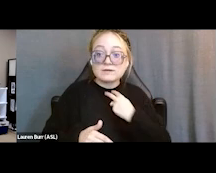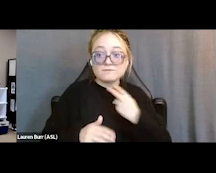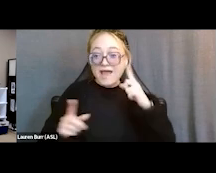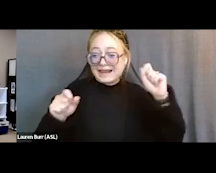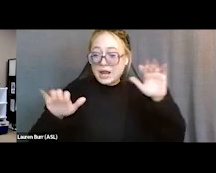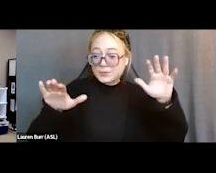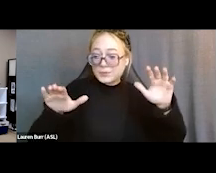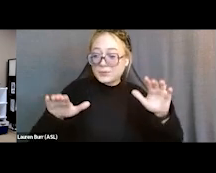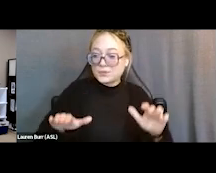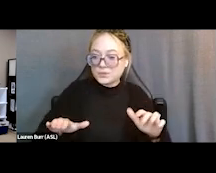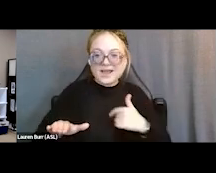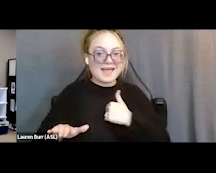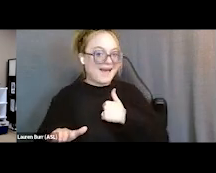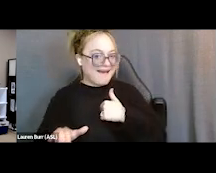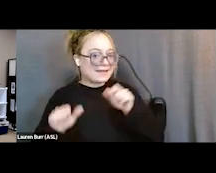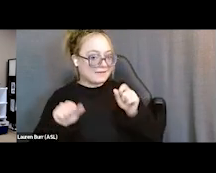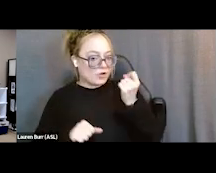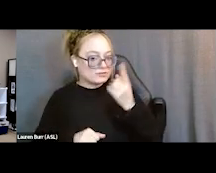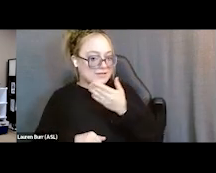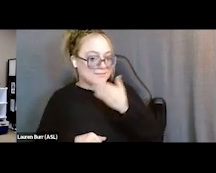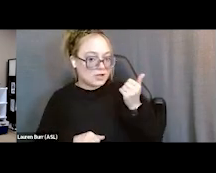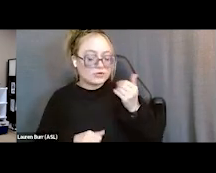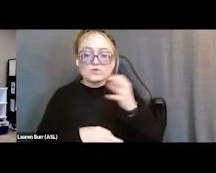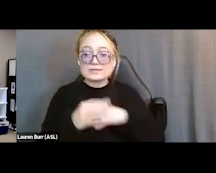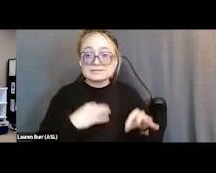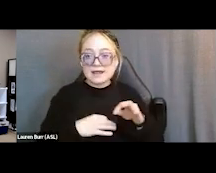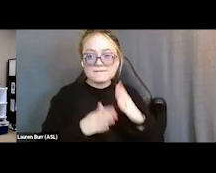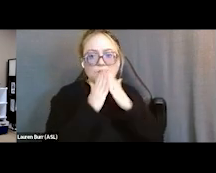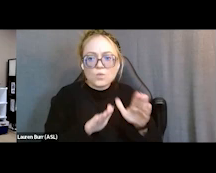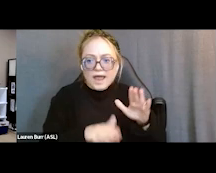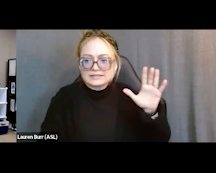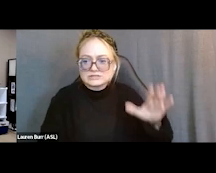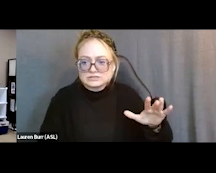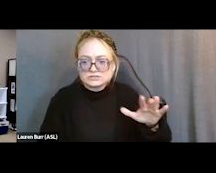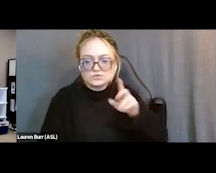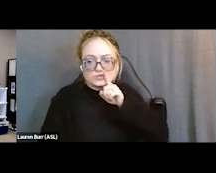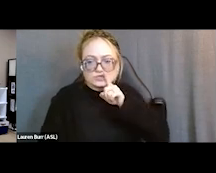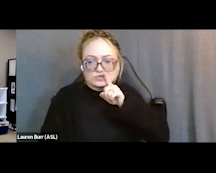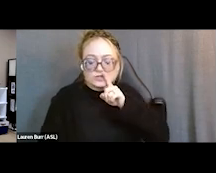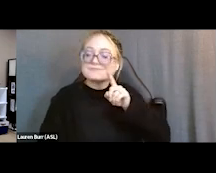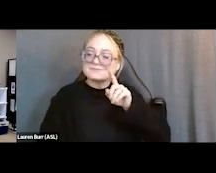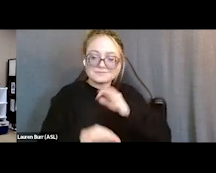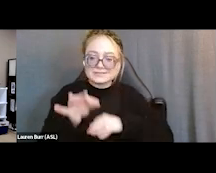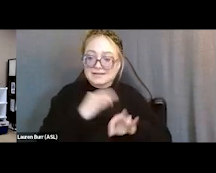Instead of just telling someone to quiet down, you're adding incentive. If you do this, then I can help you with this.